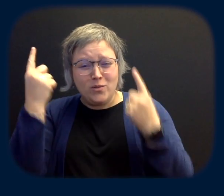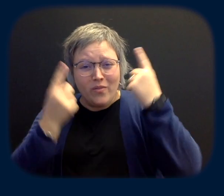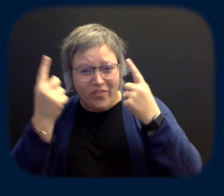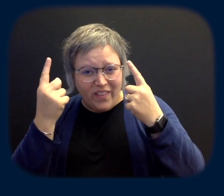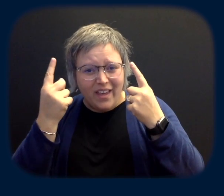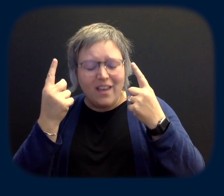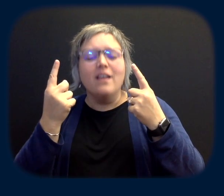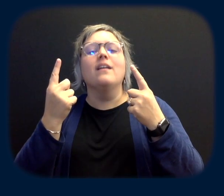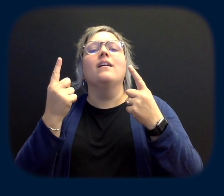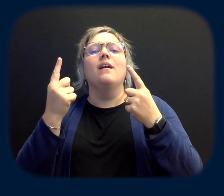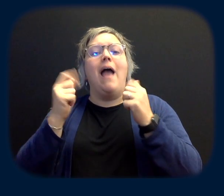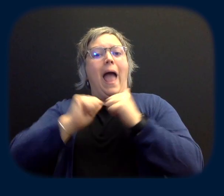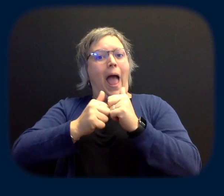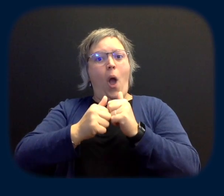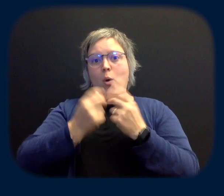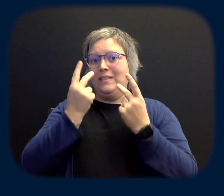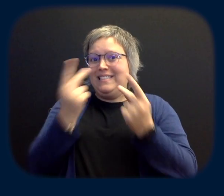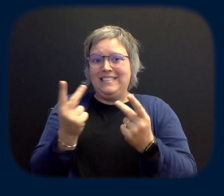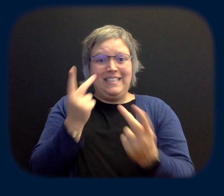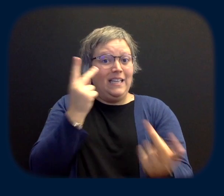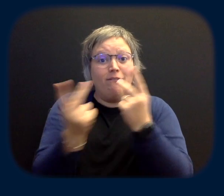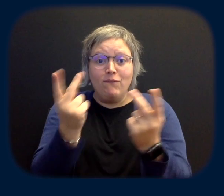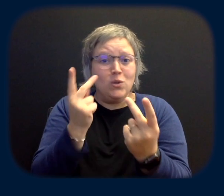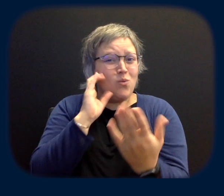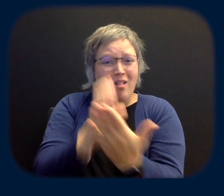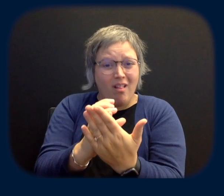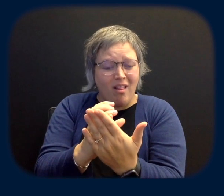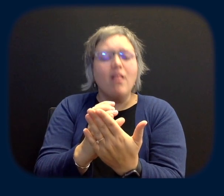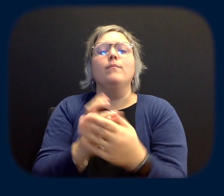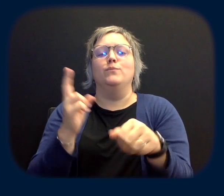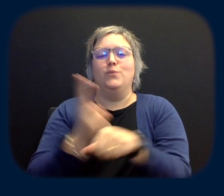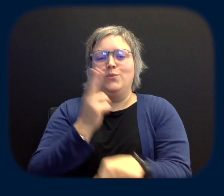about our shared visual language for learning that we use on a regular basis, we can use,